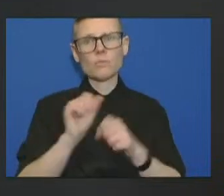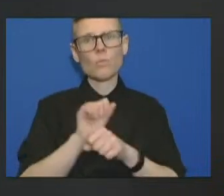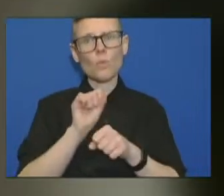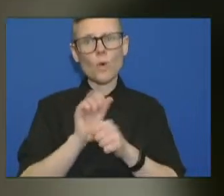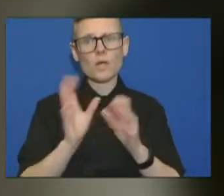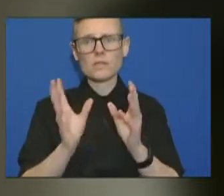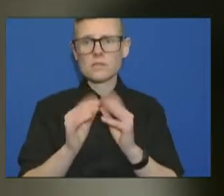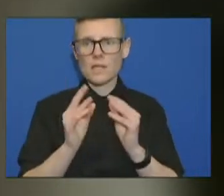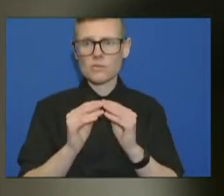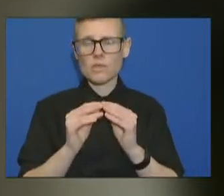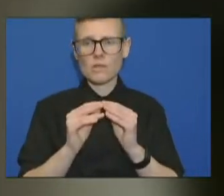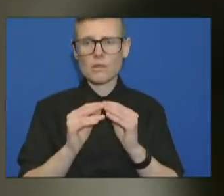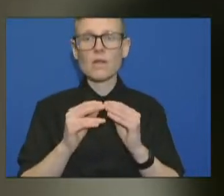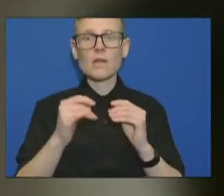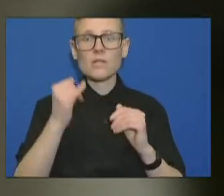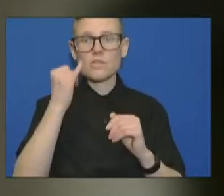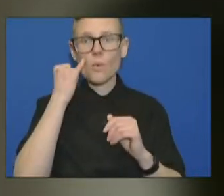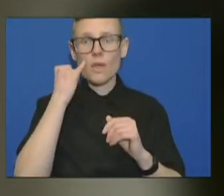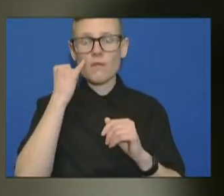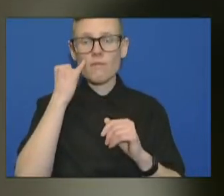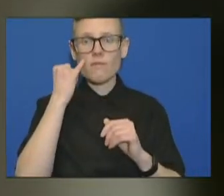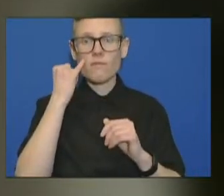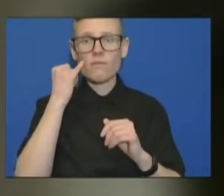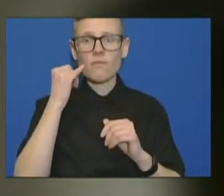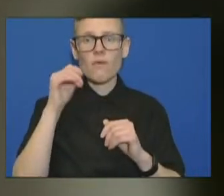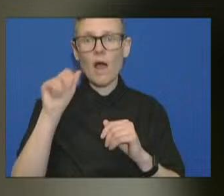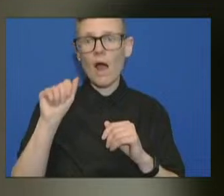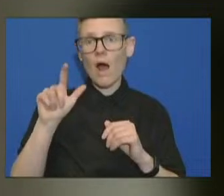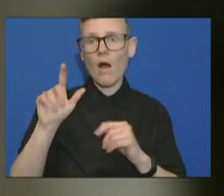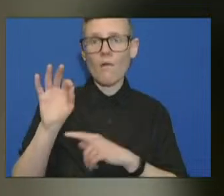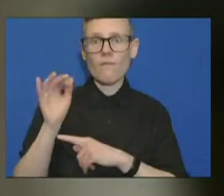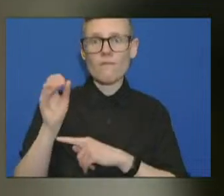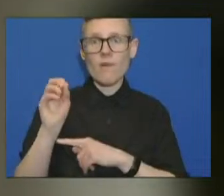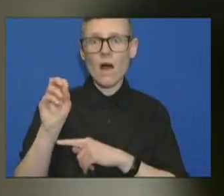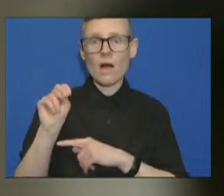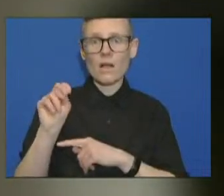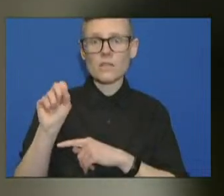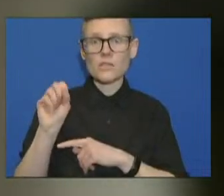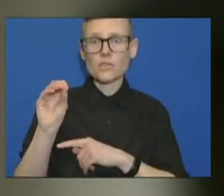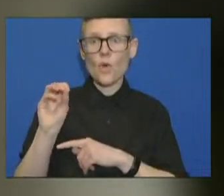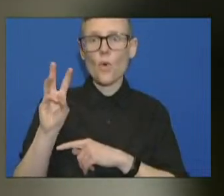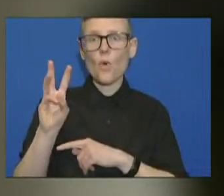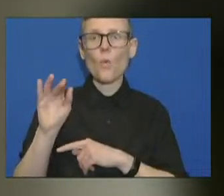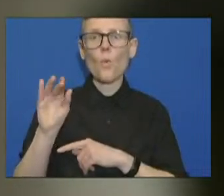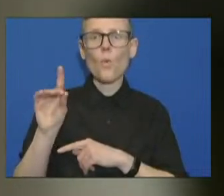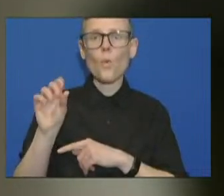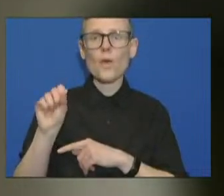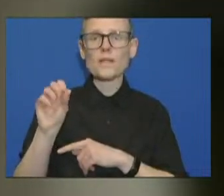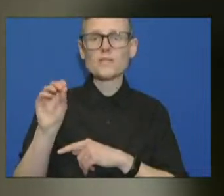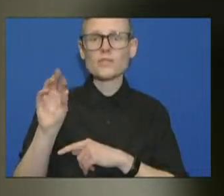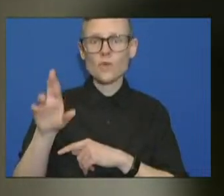about it. I think was doing